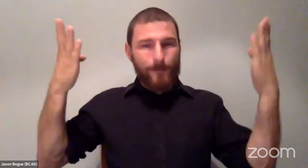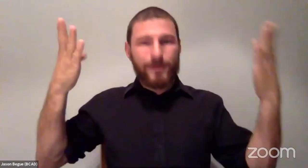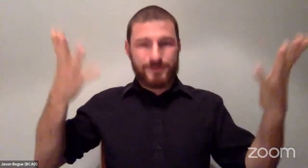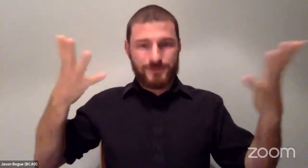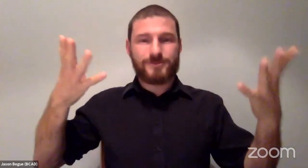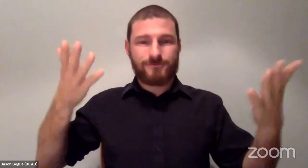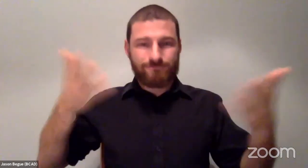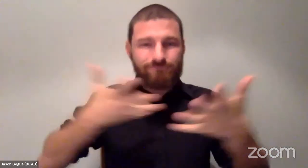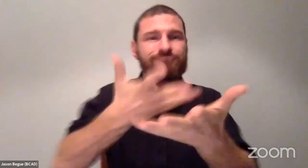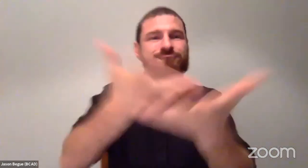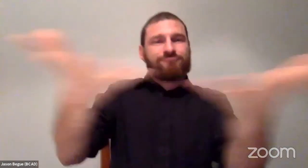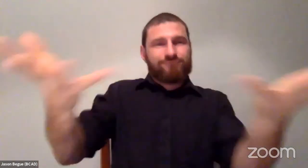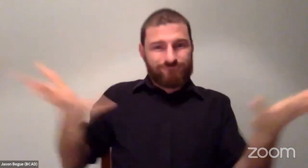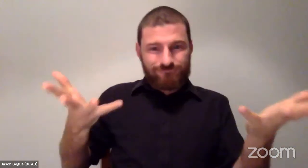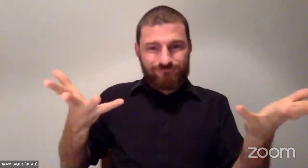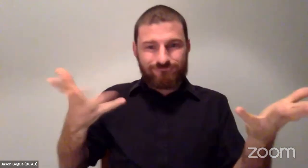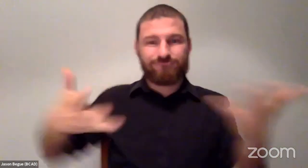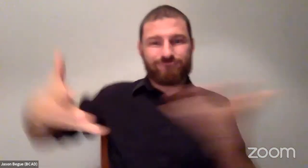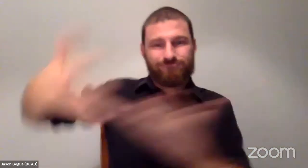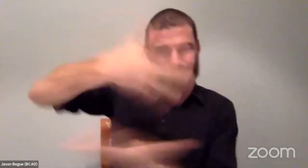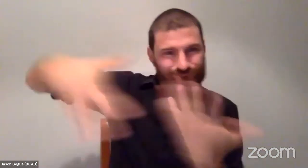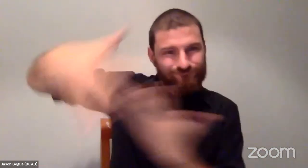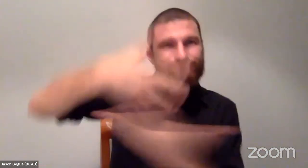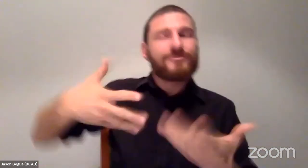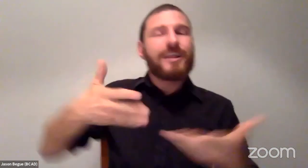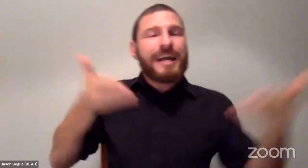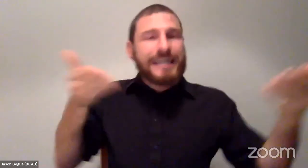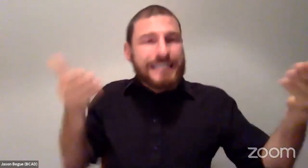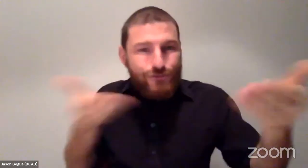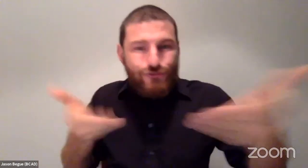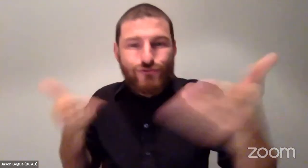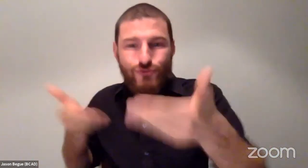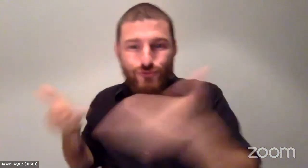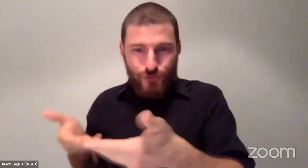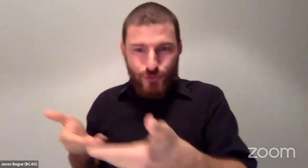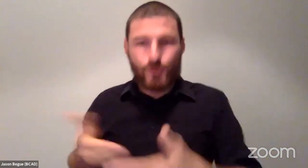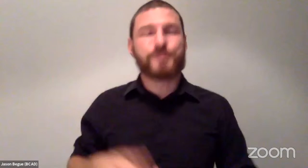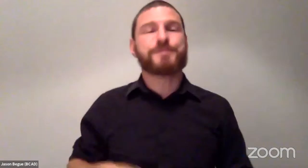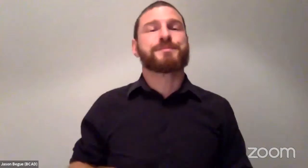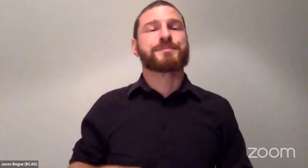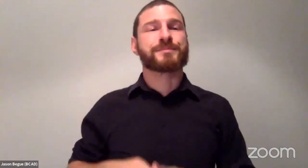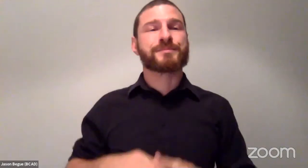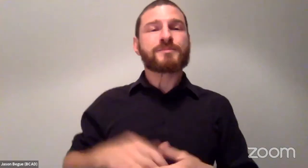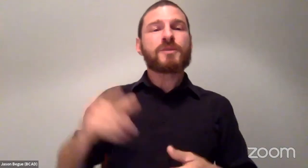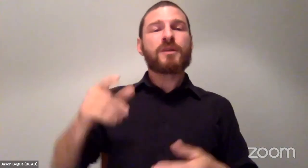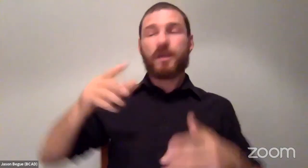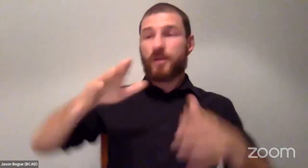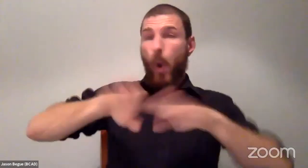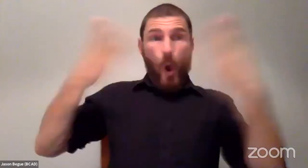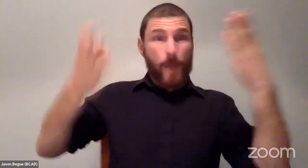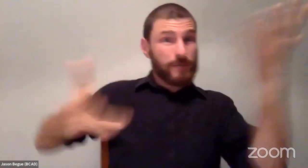So the purpose of tonight's event is to have a dialogue, and we're going to be introducing